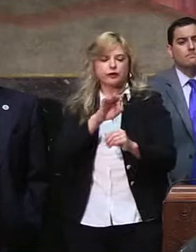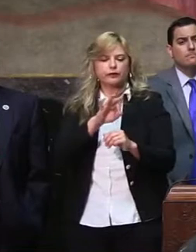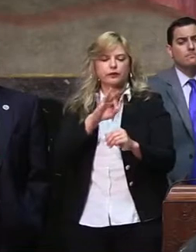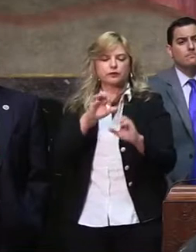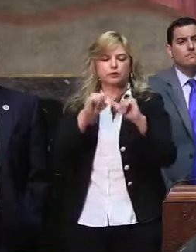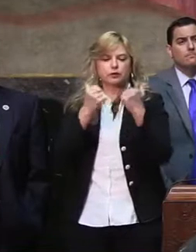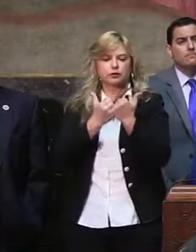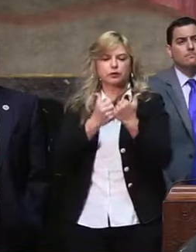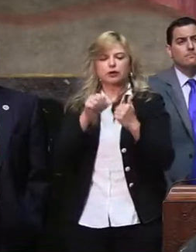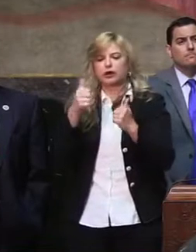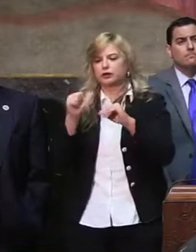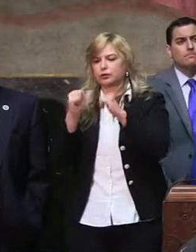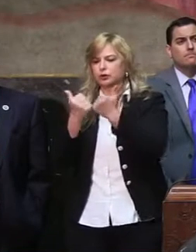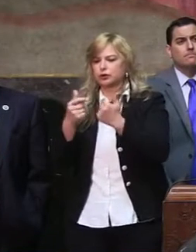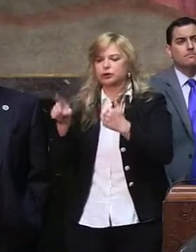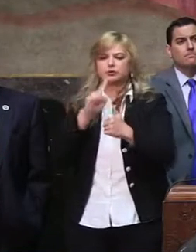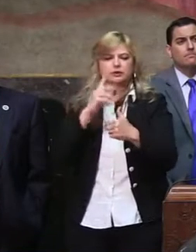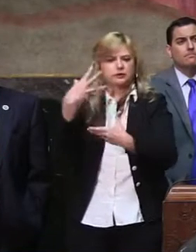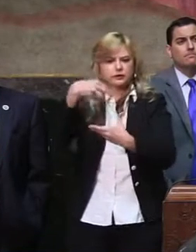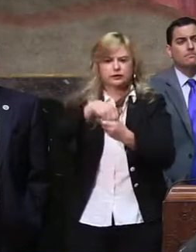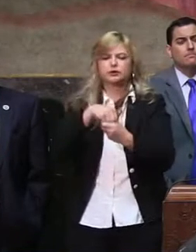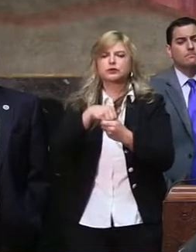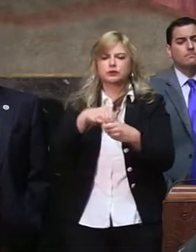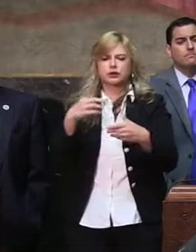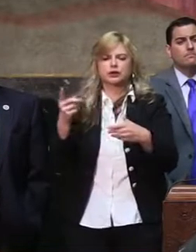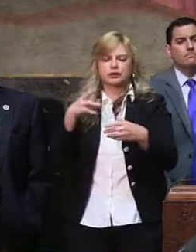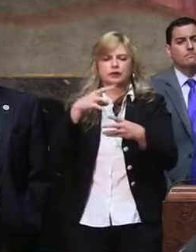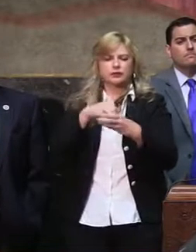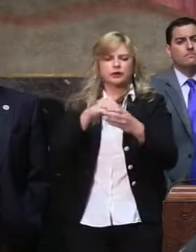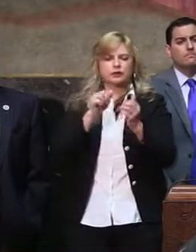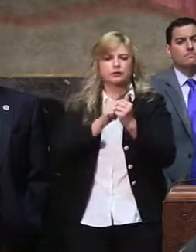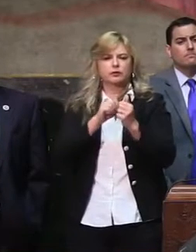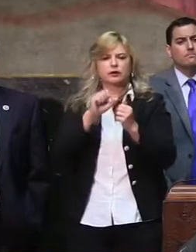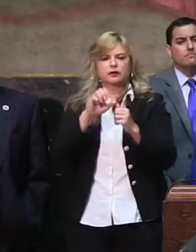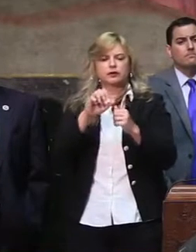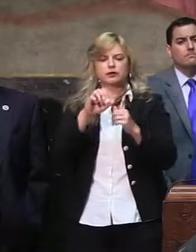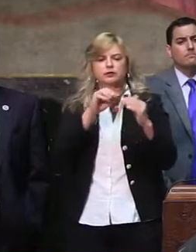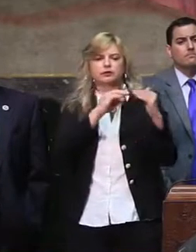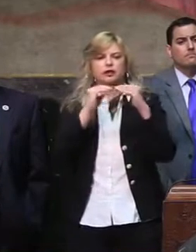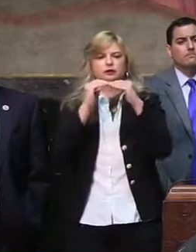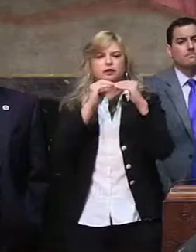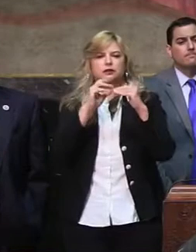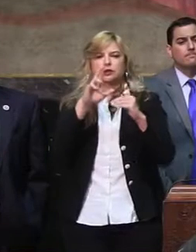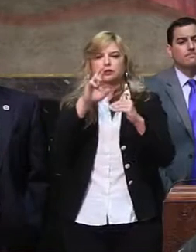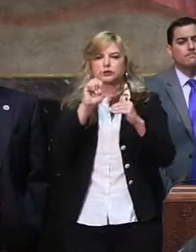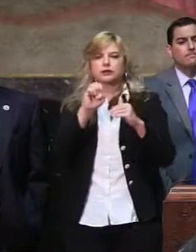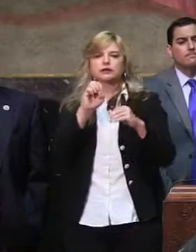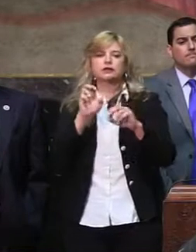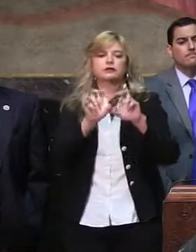this reform effort they participated in the justice reinvestment task force and then work closely with the legislature